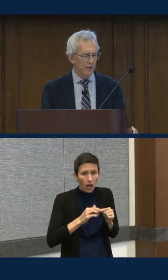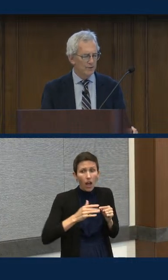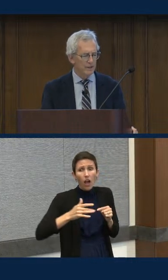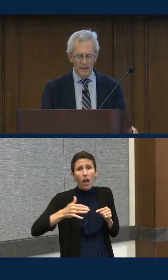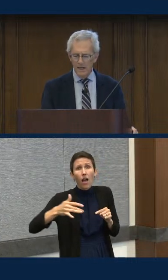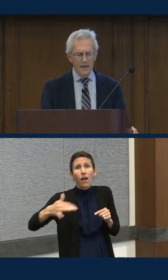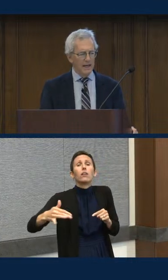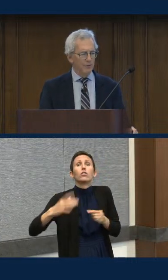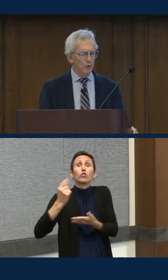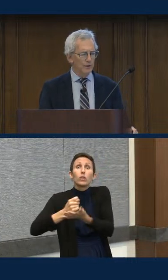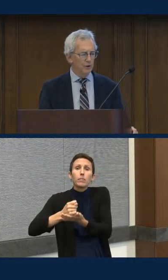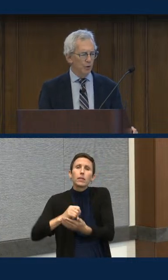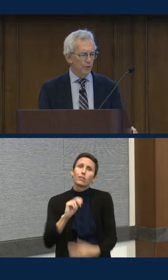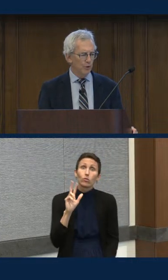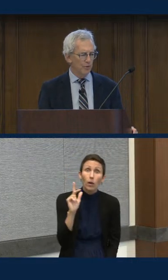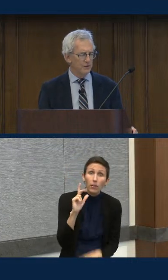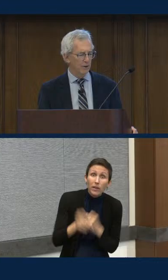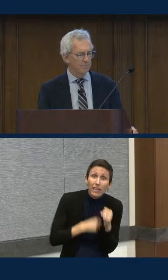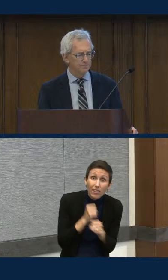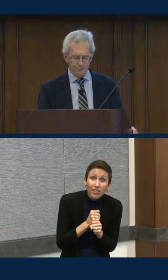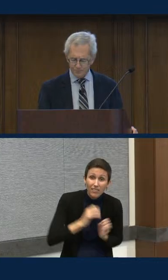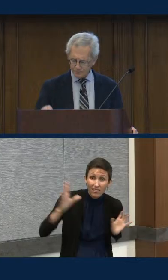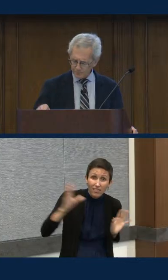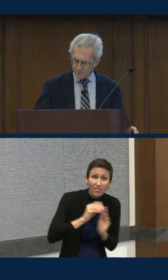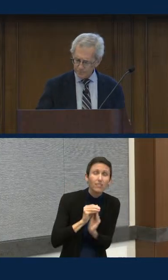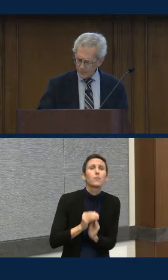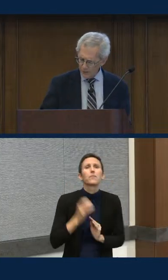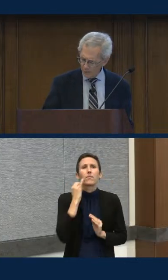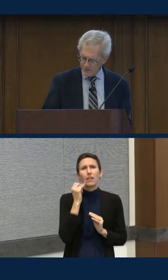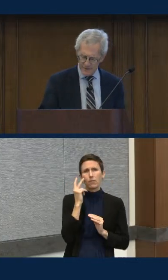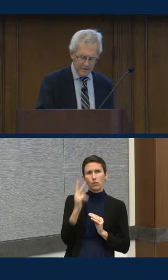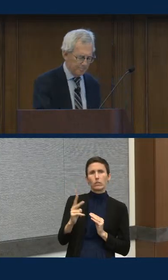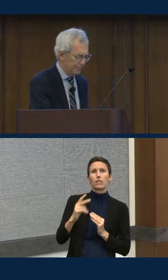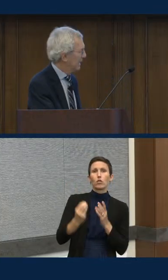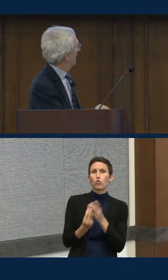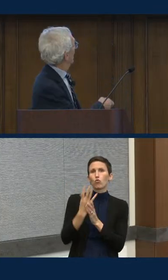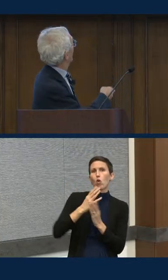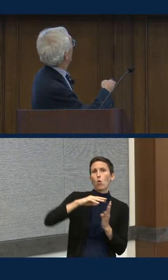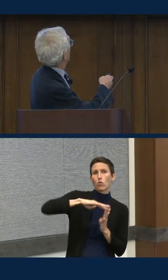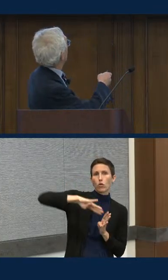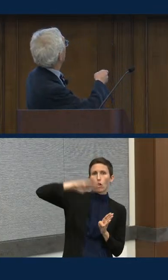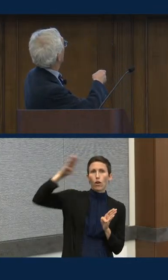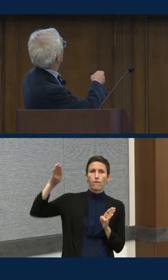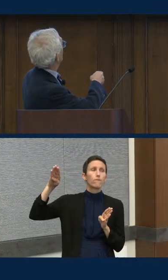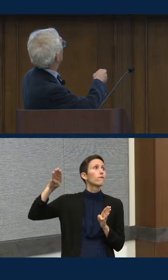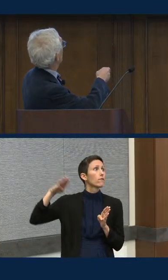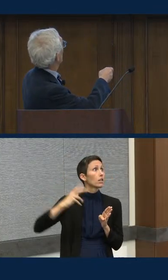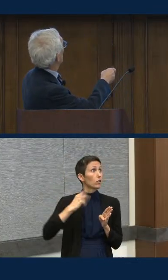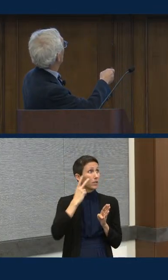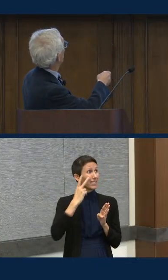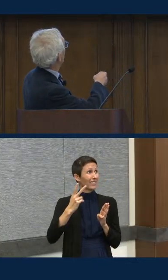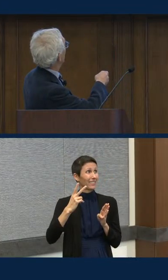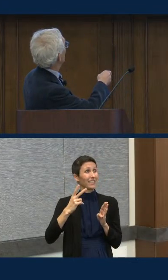years. Look at the growth curves here you can see that